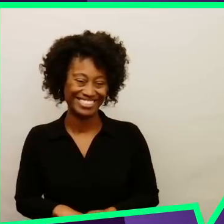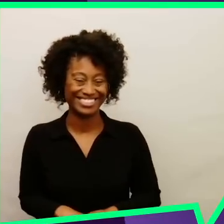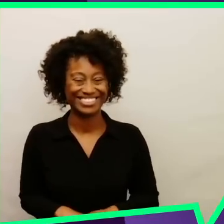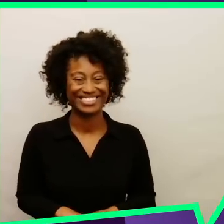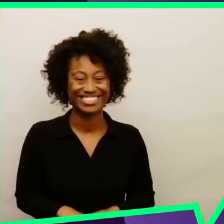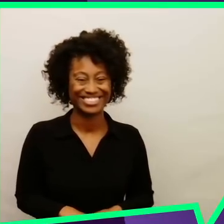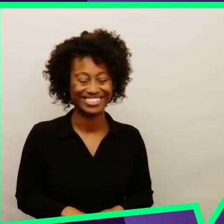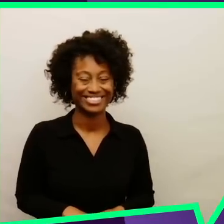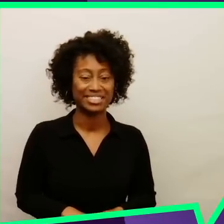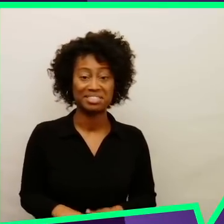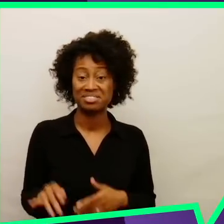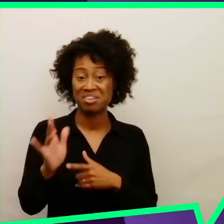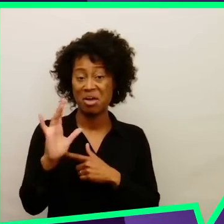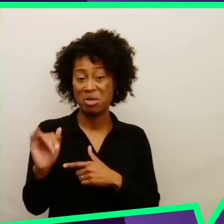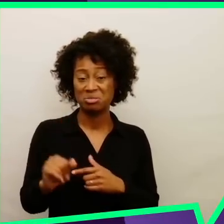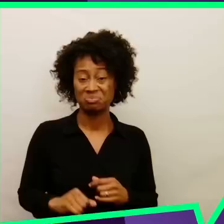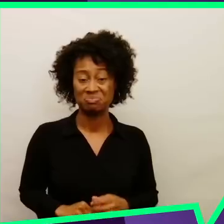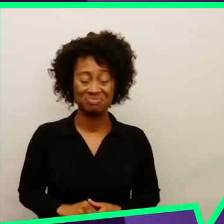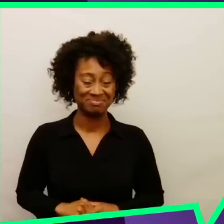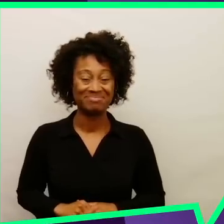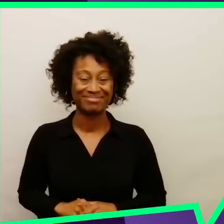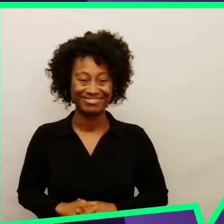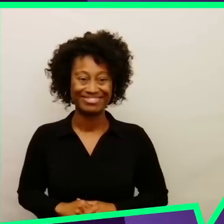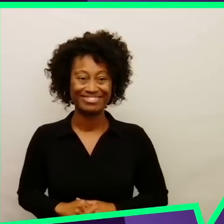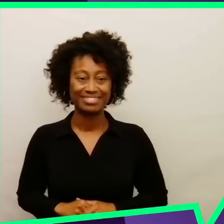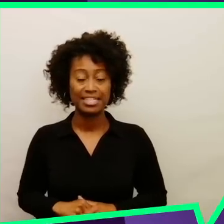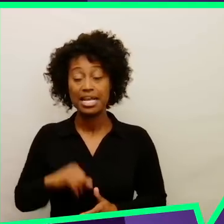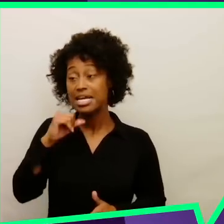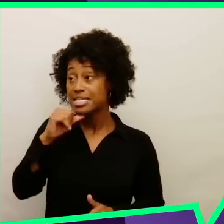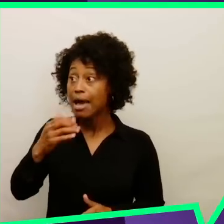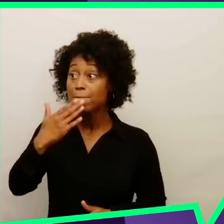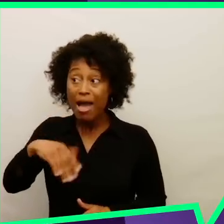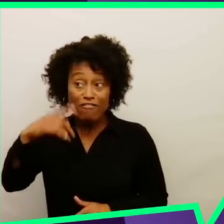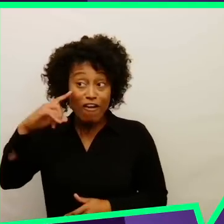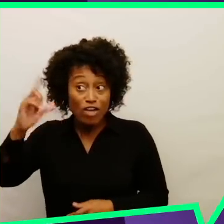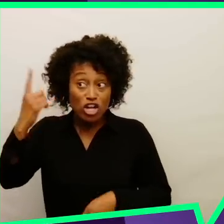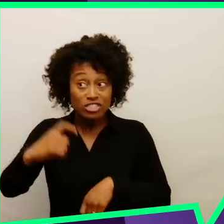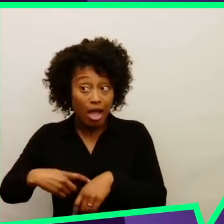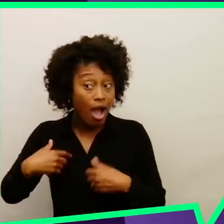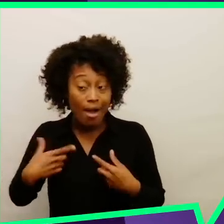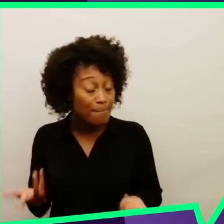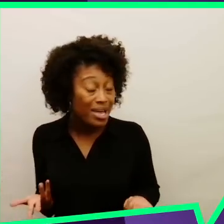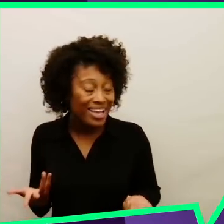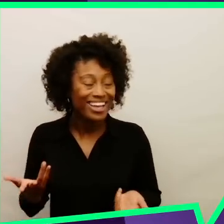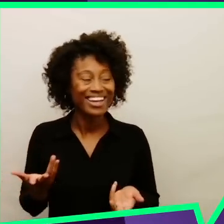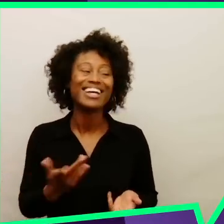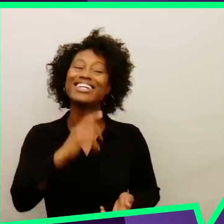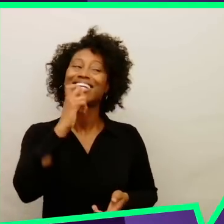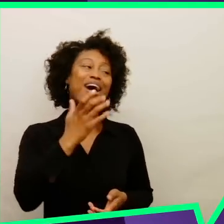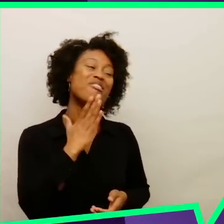That's awesome. Not bad for a rookie. Not bad for a rookie at all.